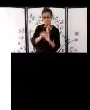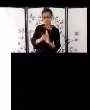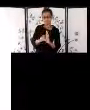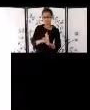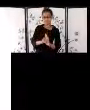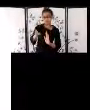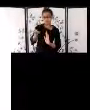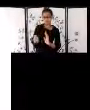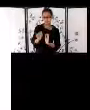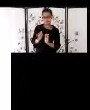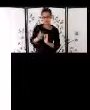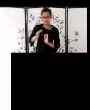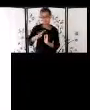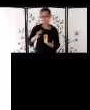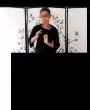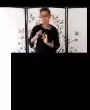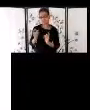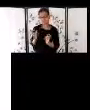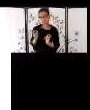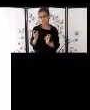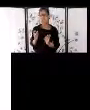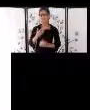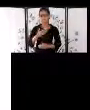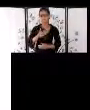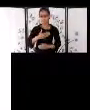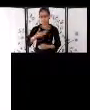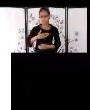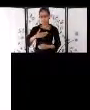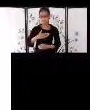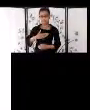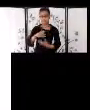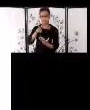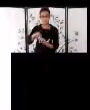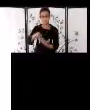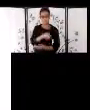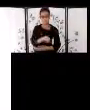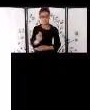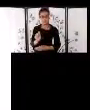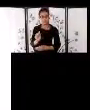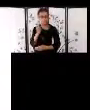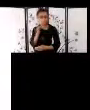and expectations that assessors are asked to commit to.